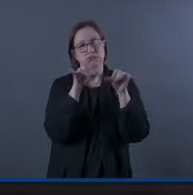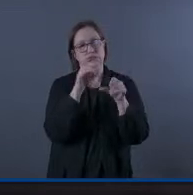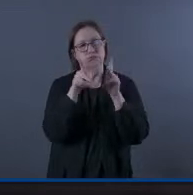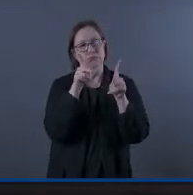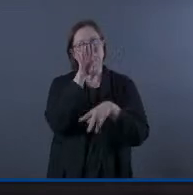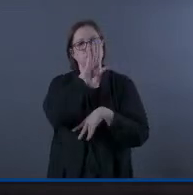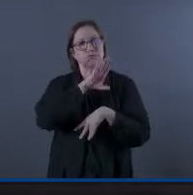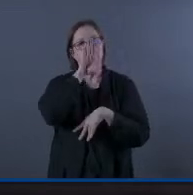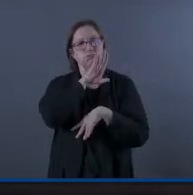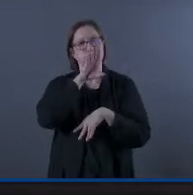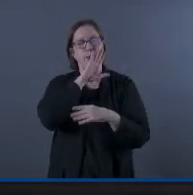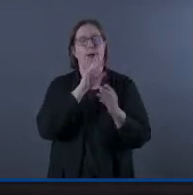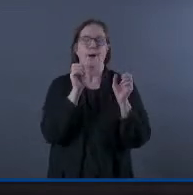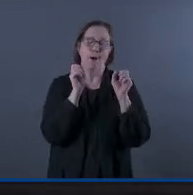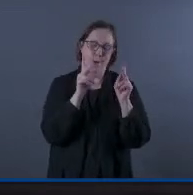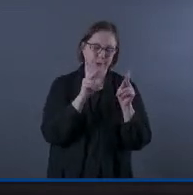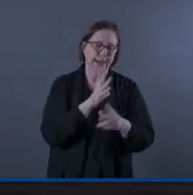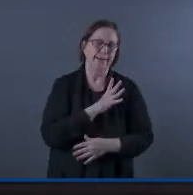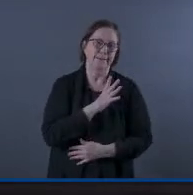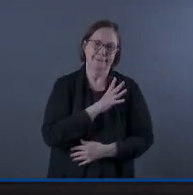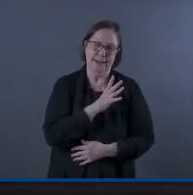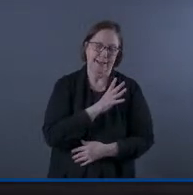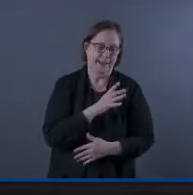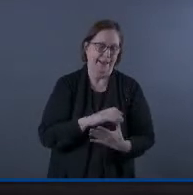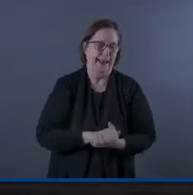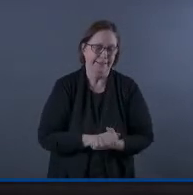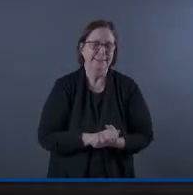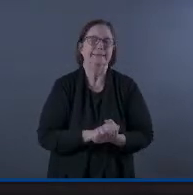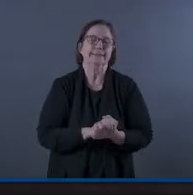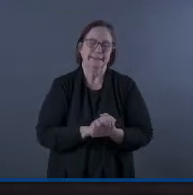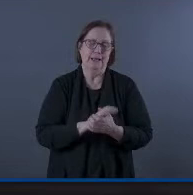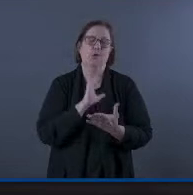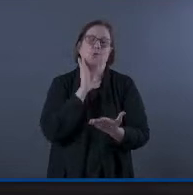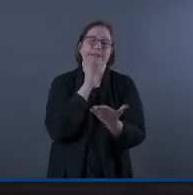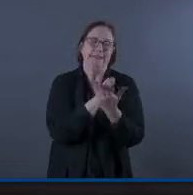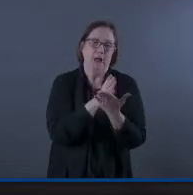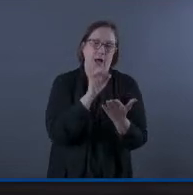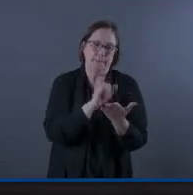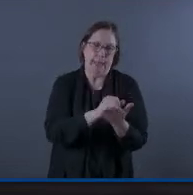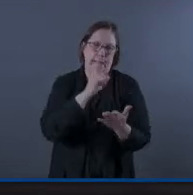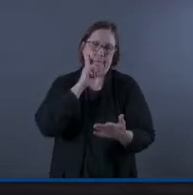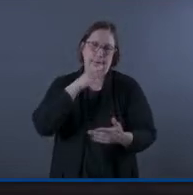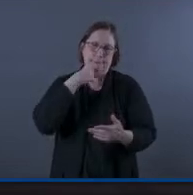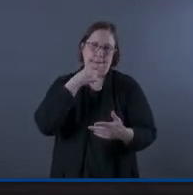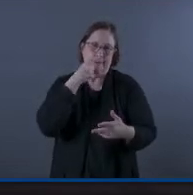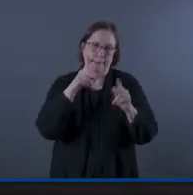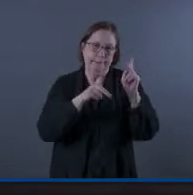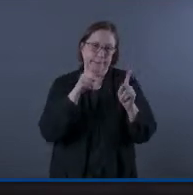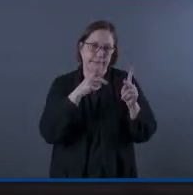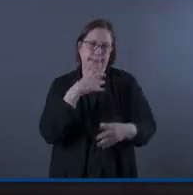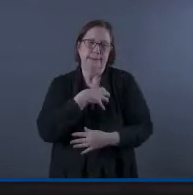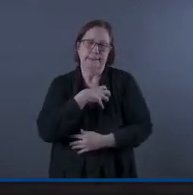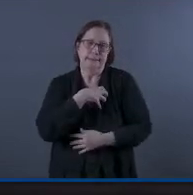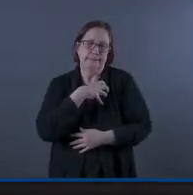so they don't have to hear that as much. So hopefully people will not be having that difficulty. The other big thing, which, you know,